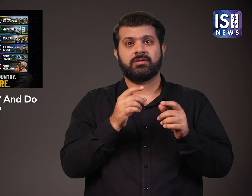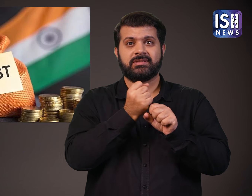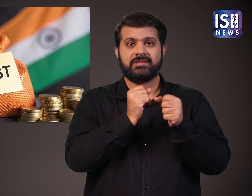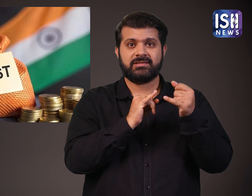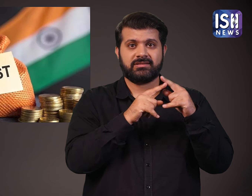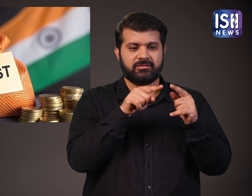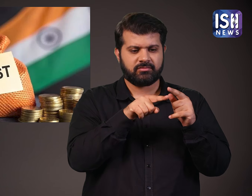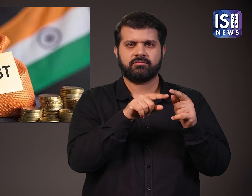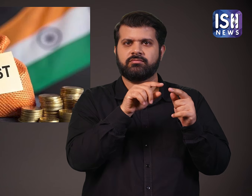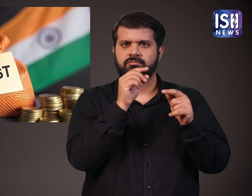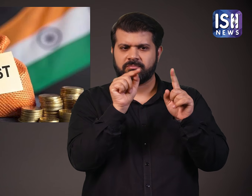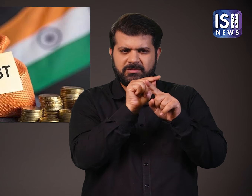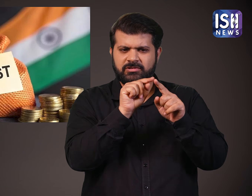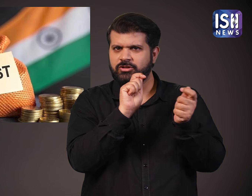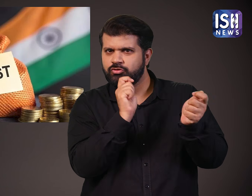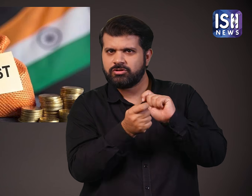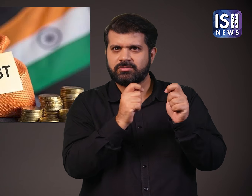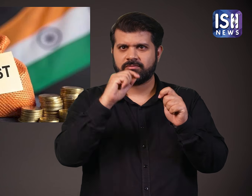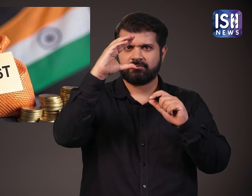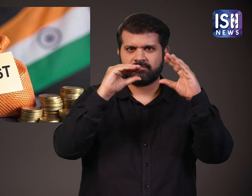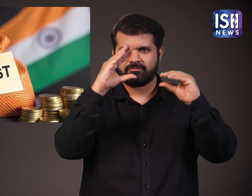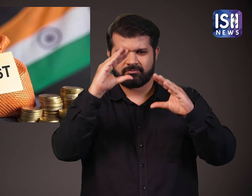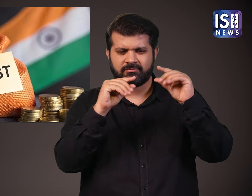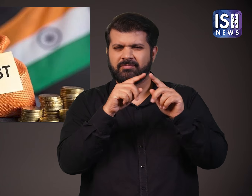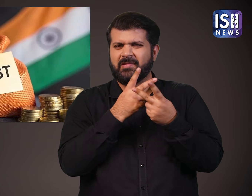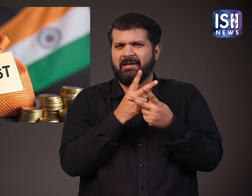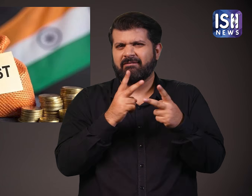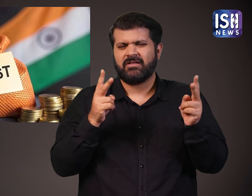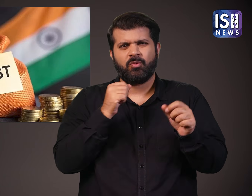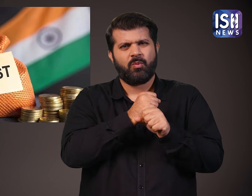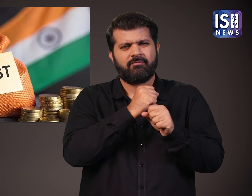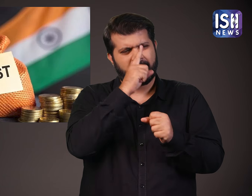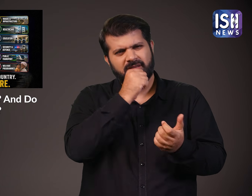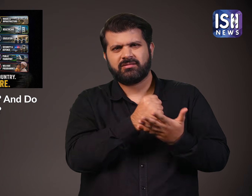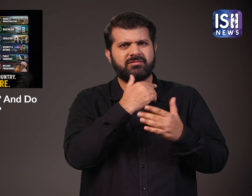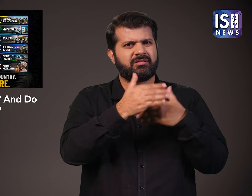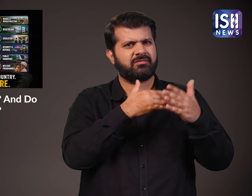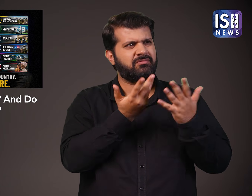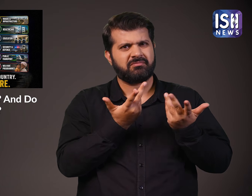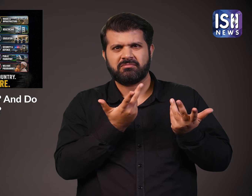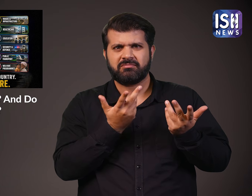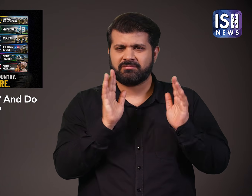or imposes different GST rates on various products?